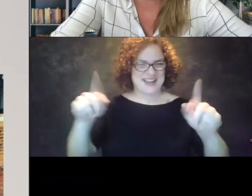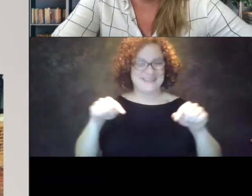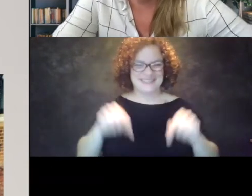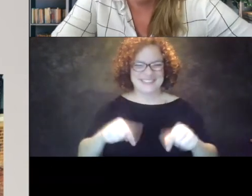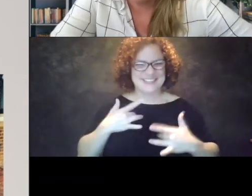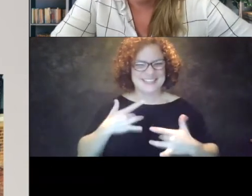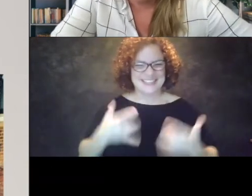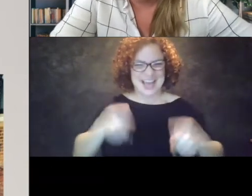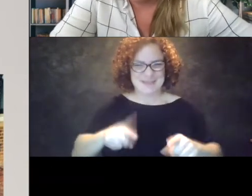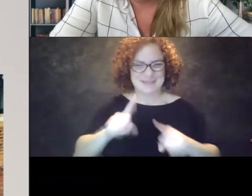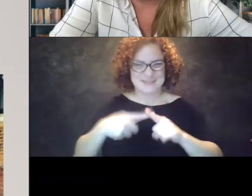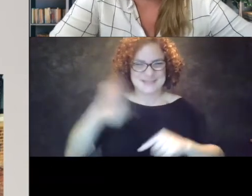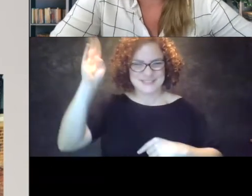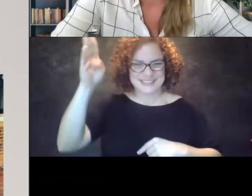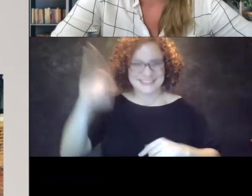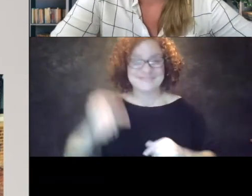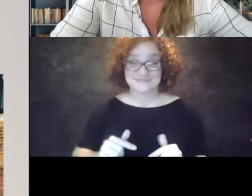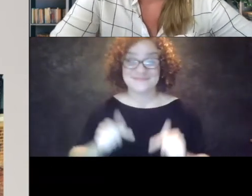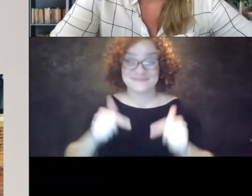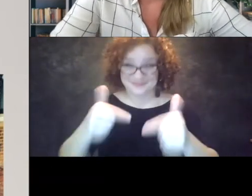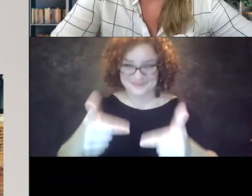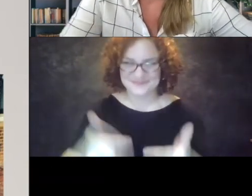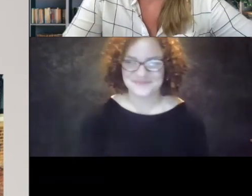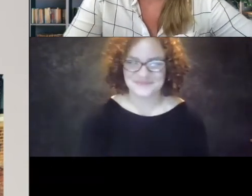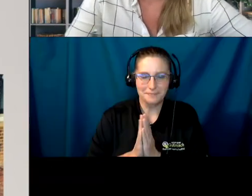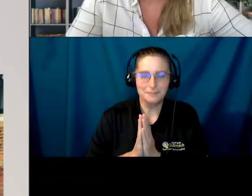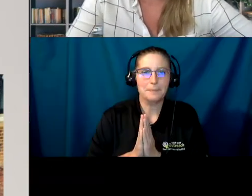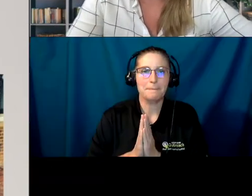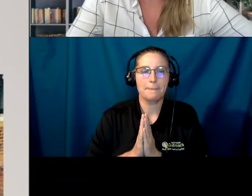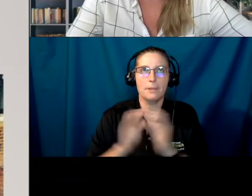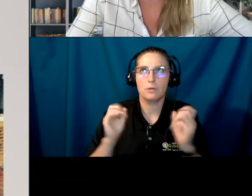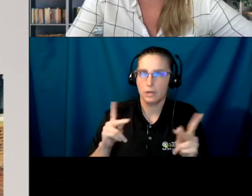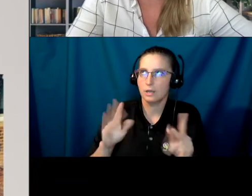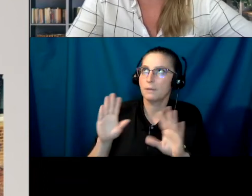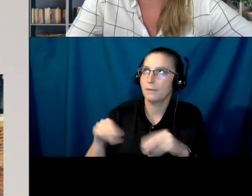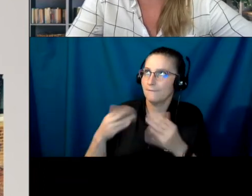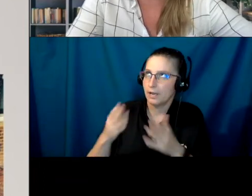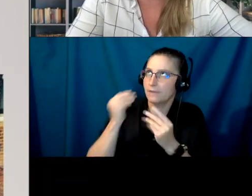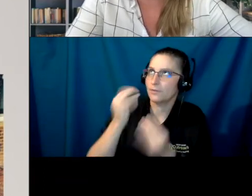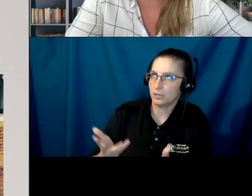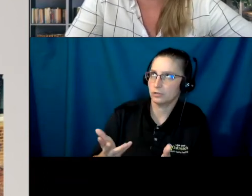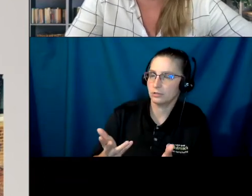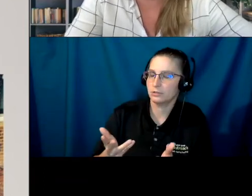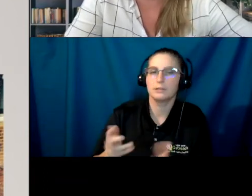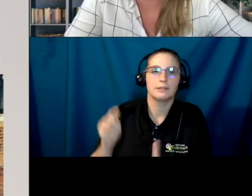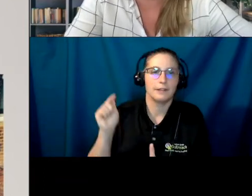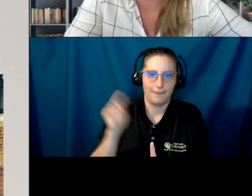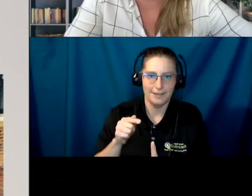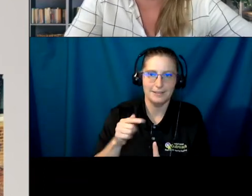when I present. Okay, provide information. This one I do have really important things